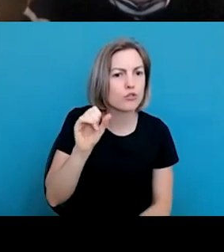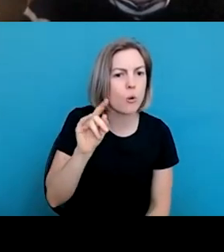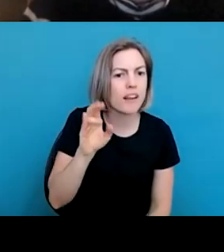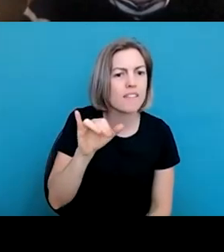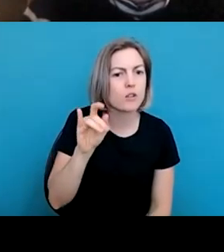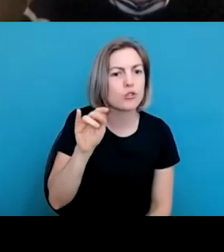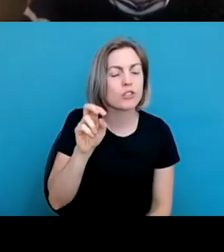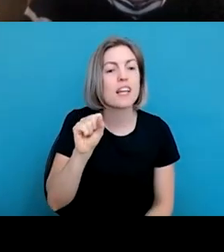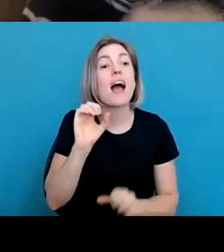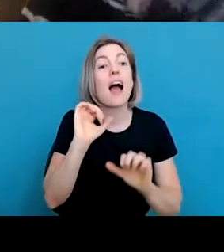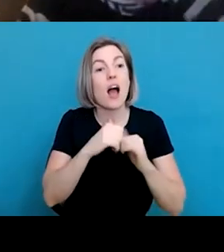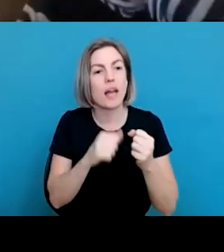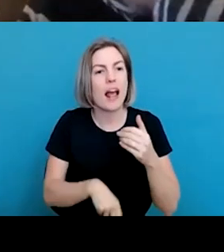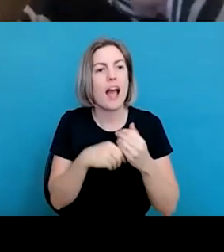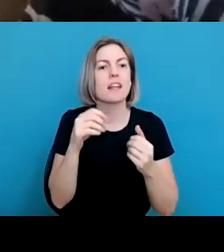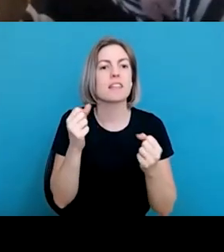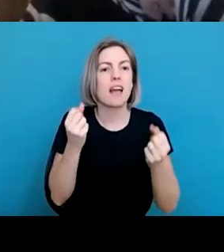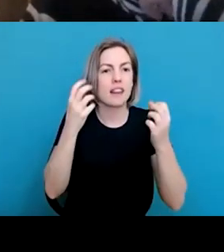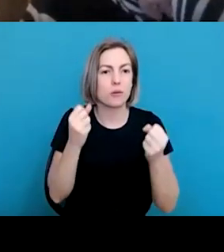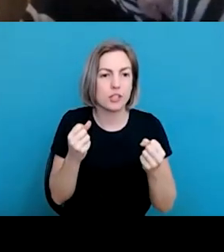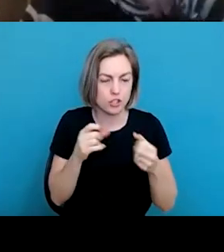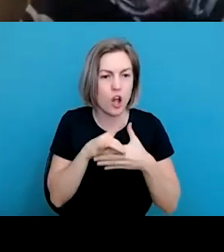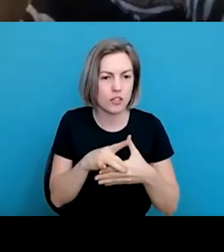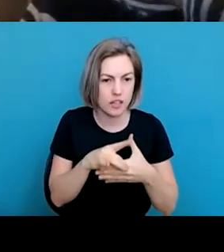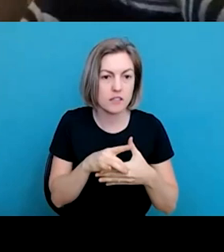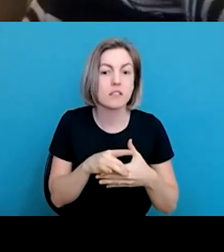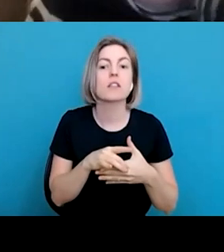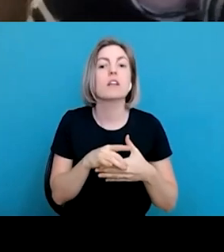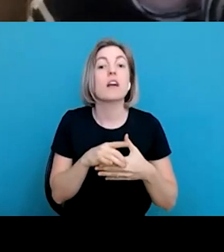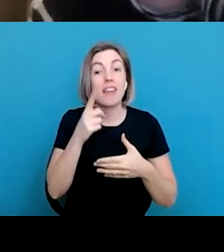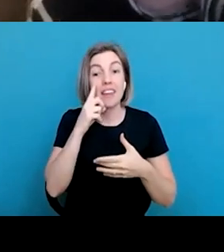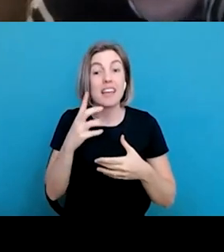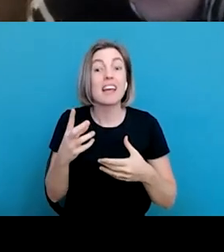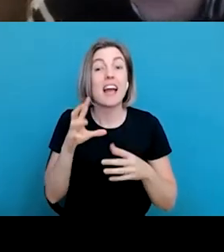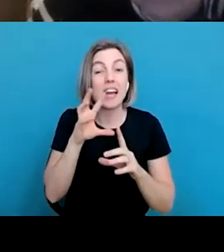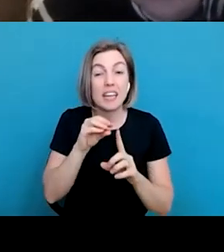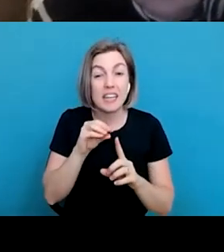sign language content. And I think that capturing -- both capturing really good quality sign